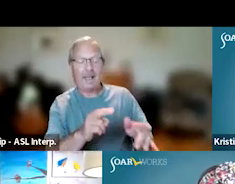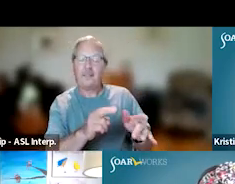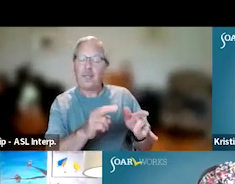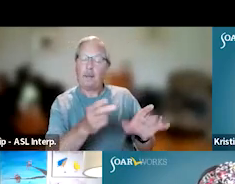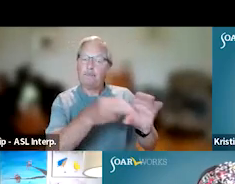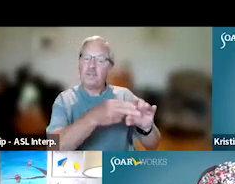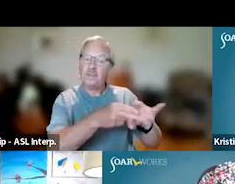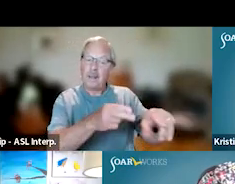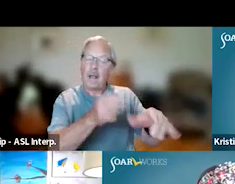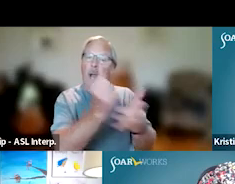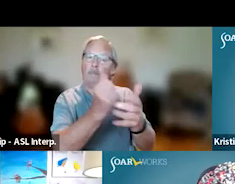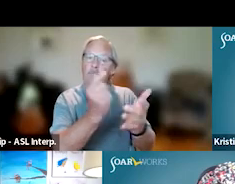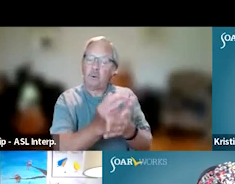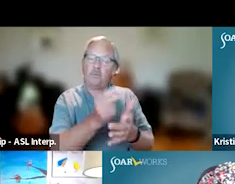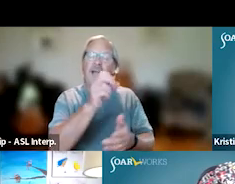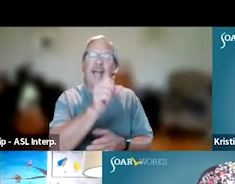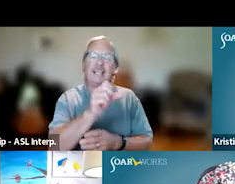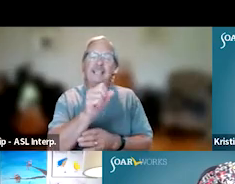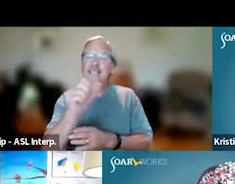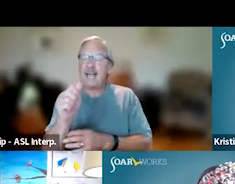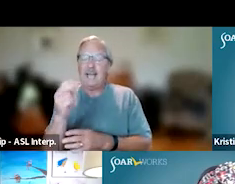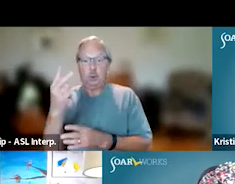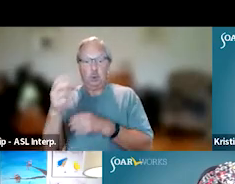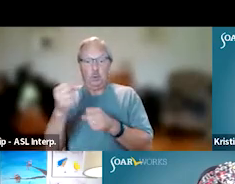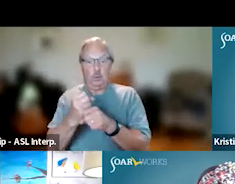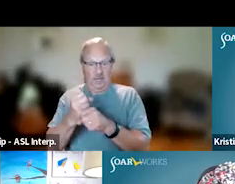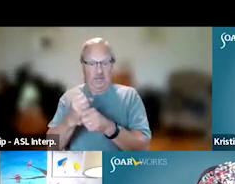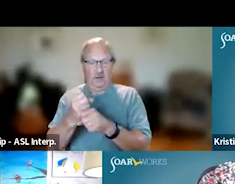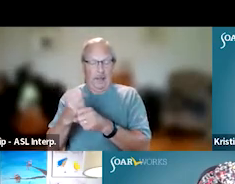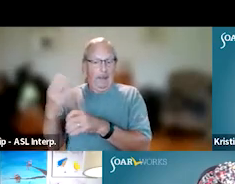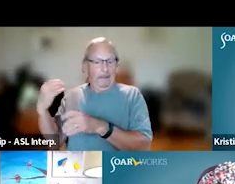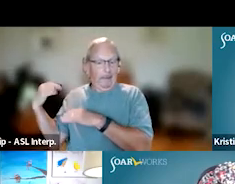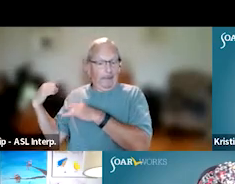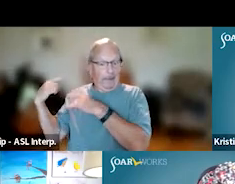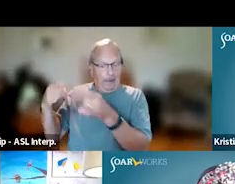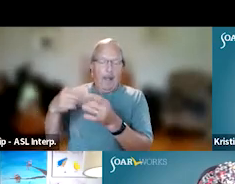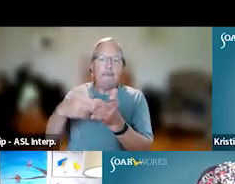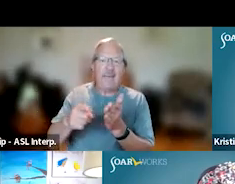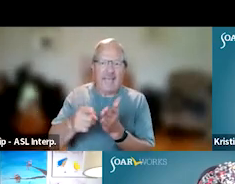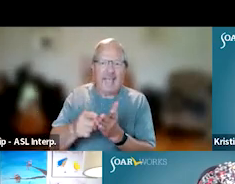with two years of back pay. He cried lots of happy tears and he made my whole day.